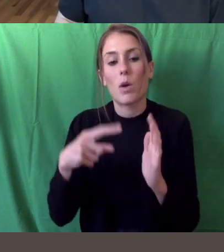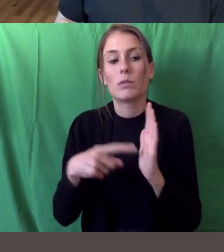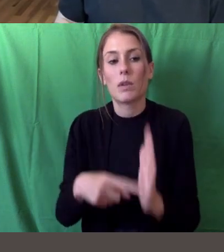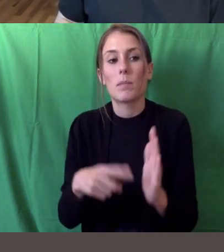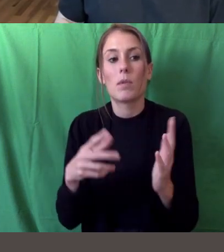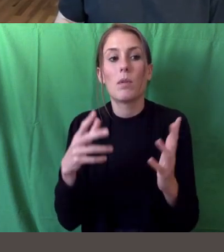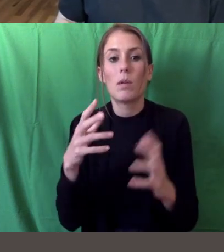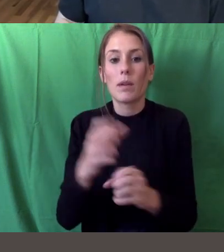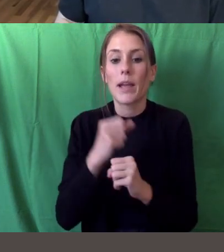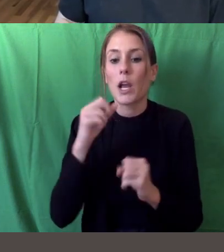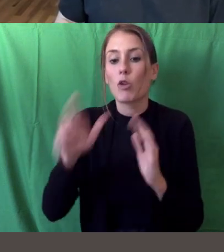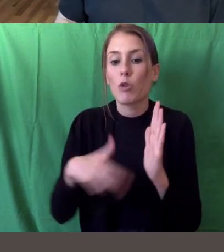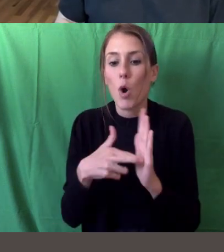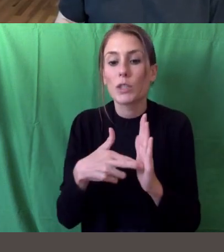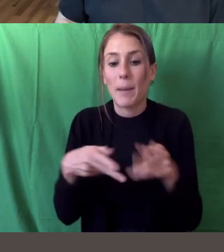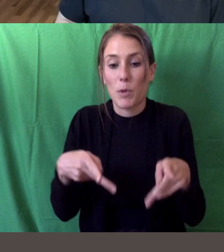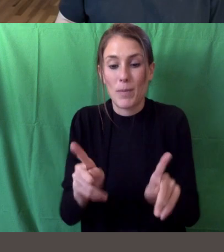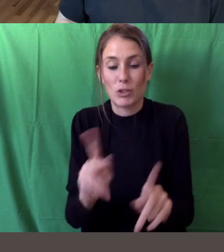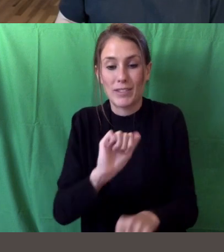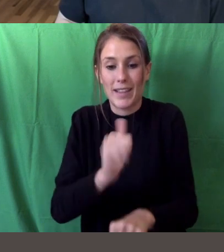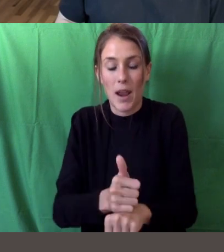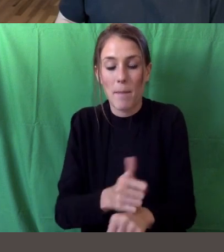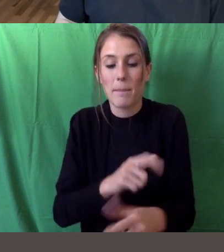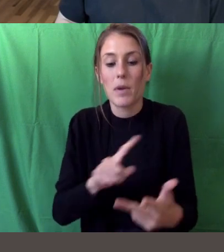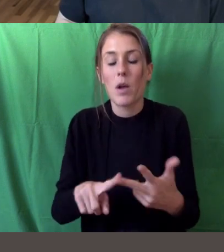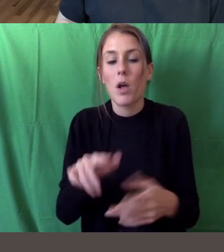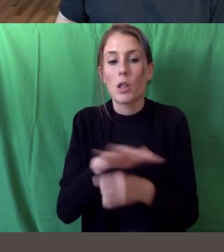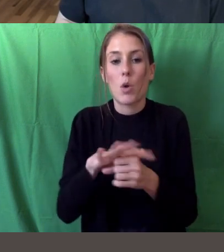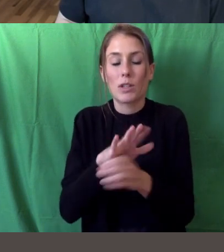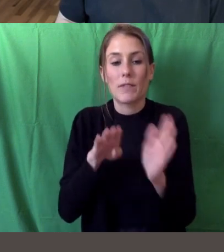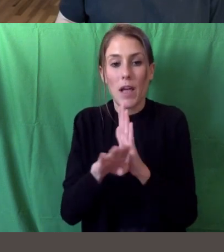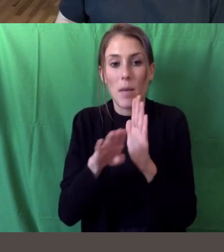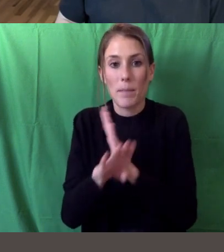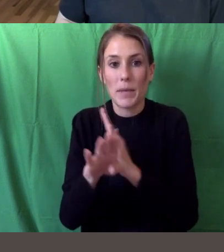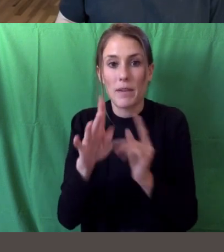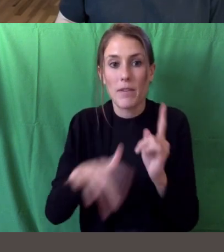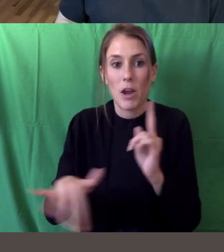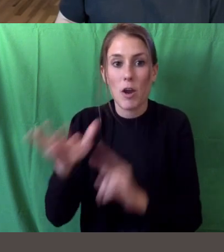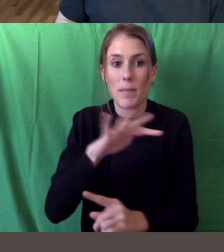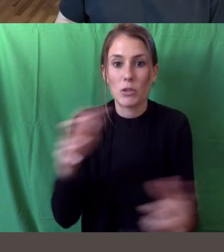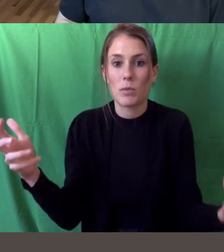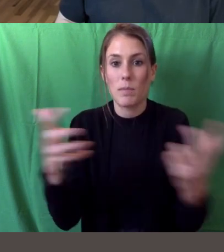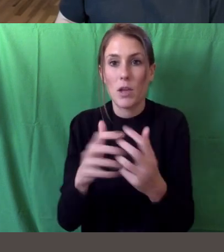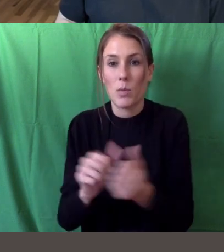like getting roles and permissions set up, setting up our local development environment to be compatible with the cloud,